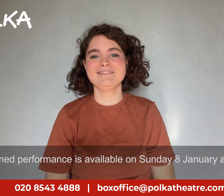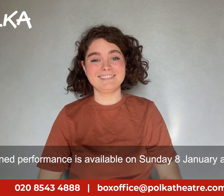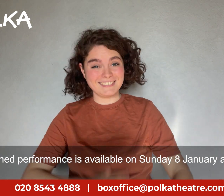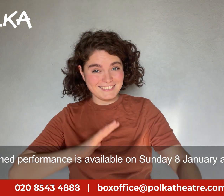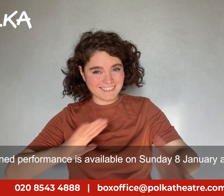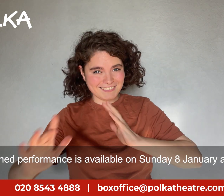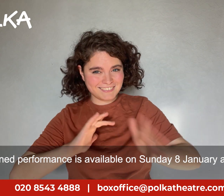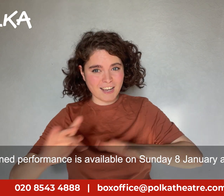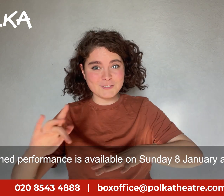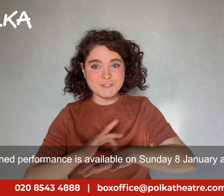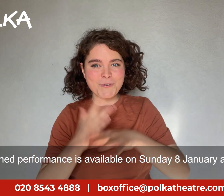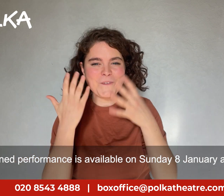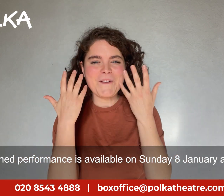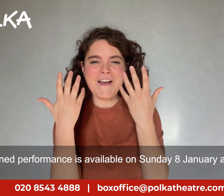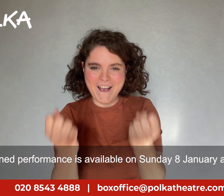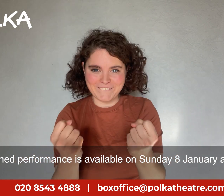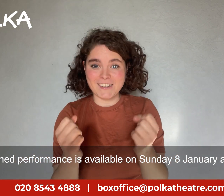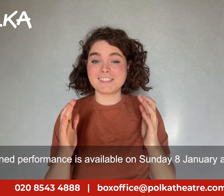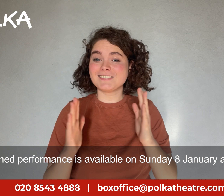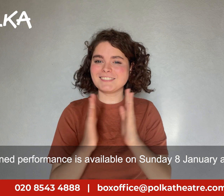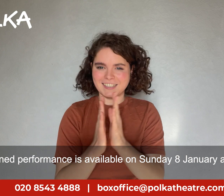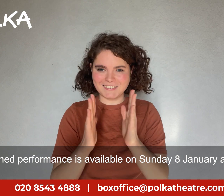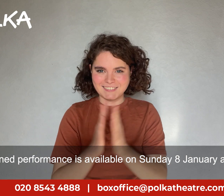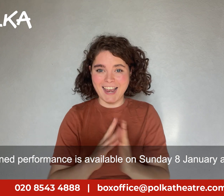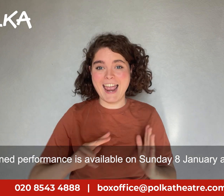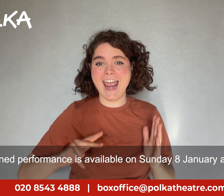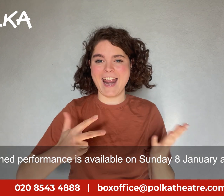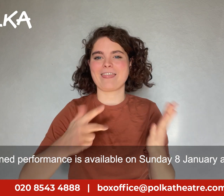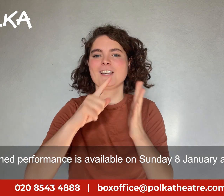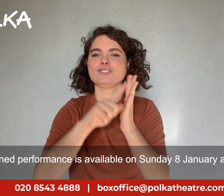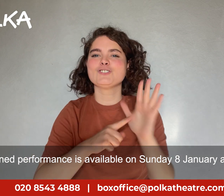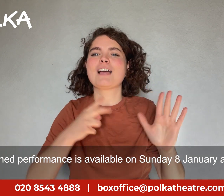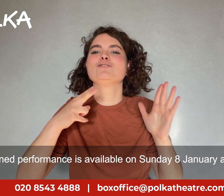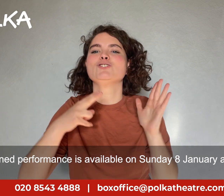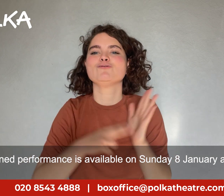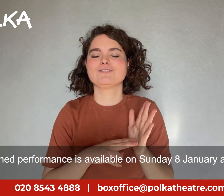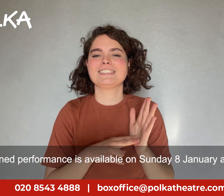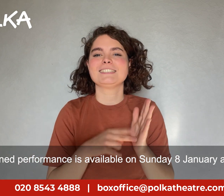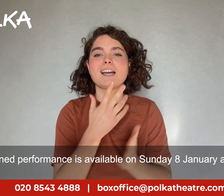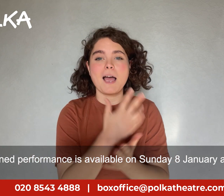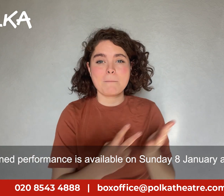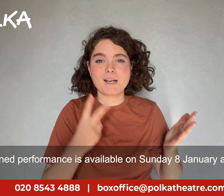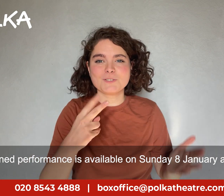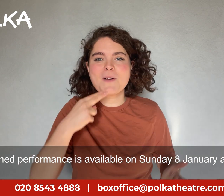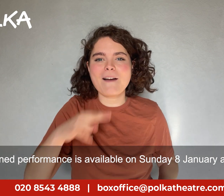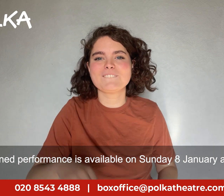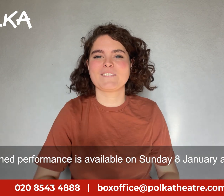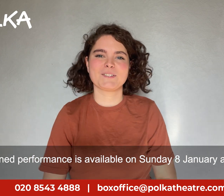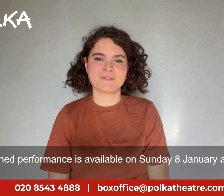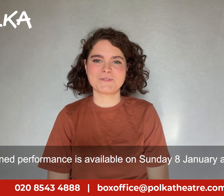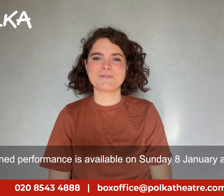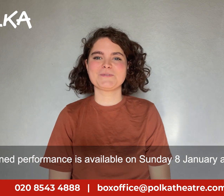A signed performance is available on Sunday 8 January at 2.30pm